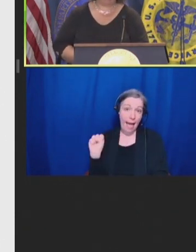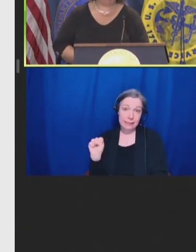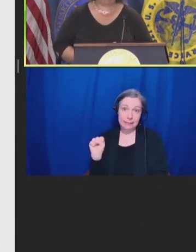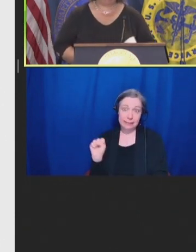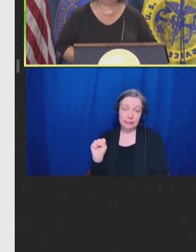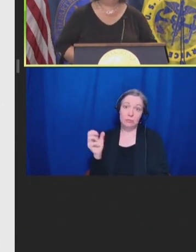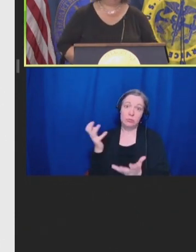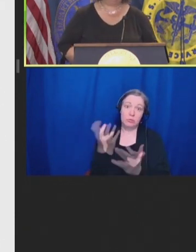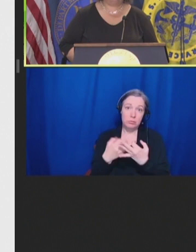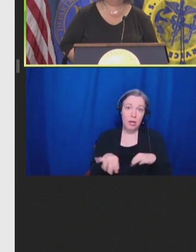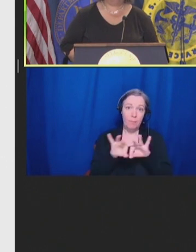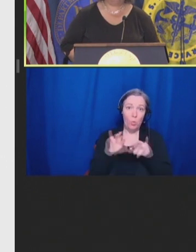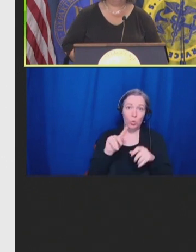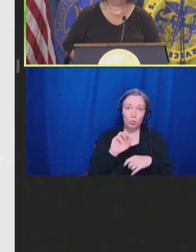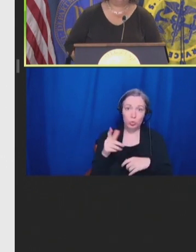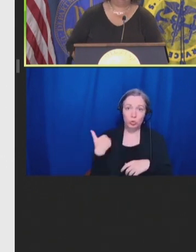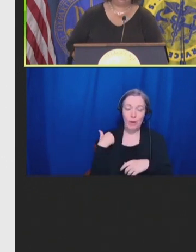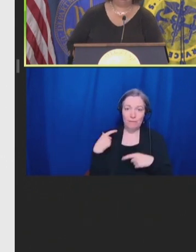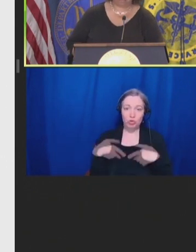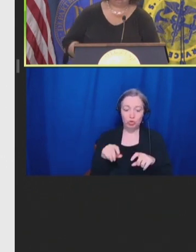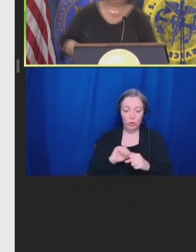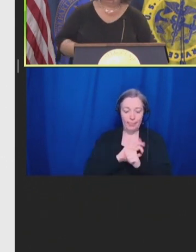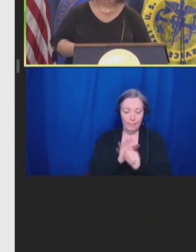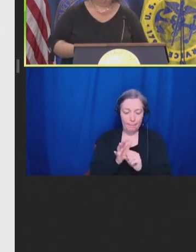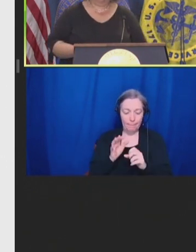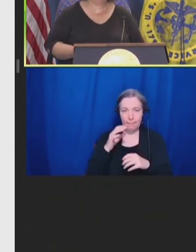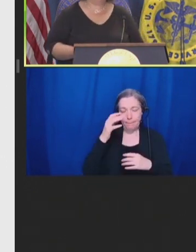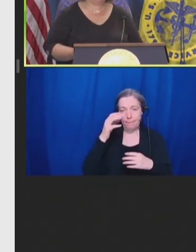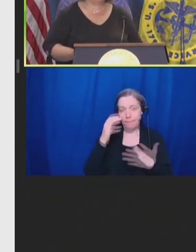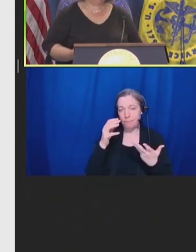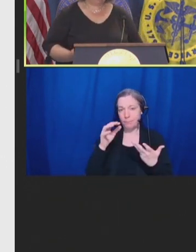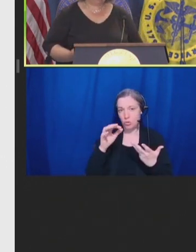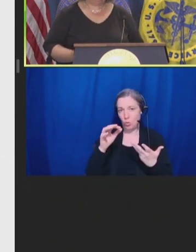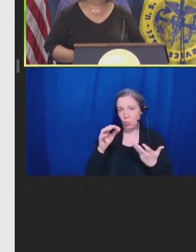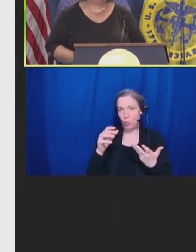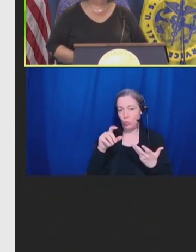to continue to make sure that we're supporting and building our immunization systems as well.